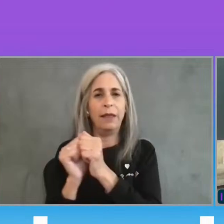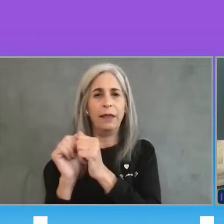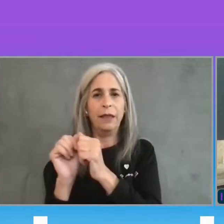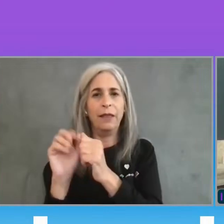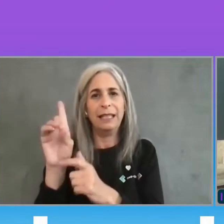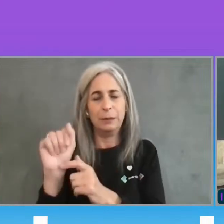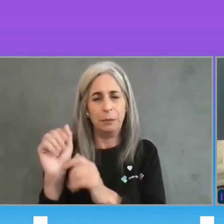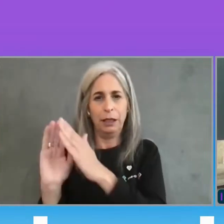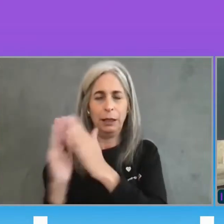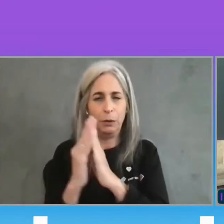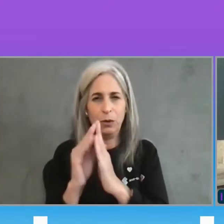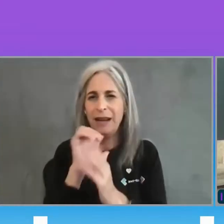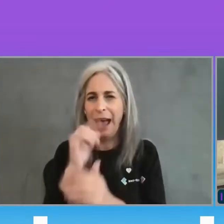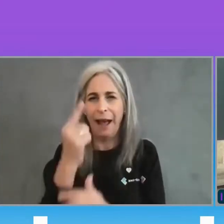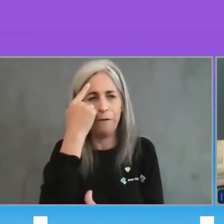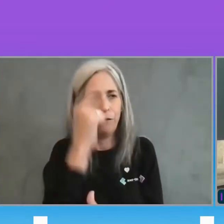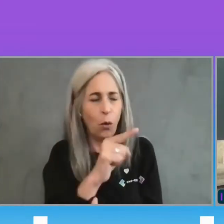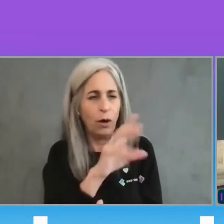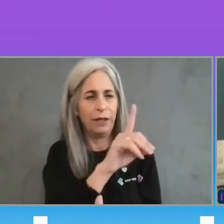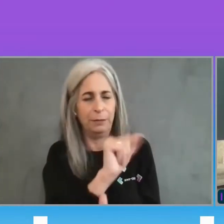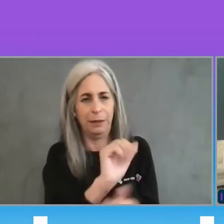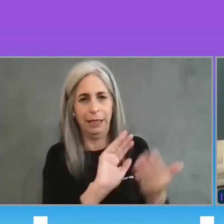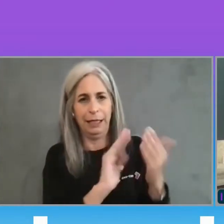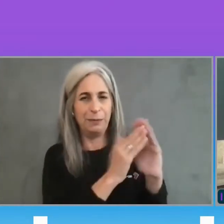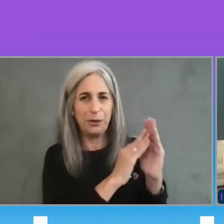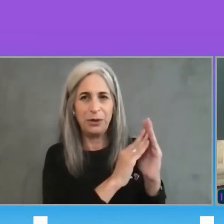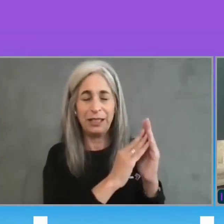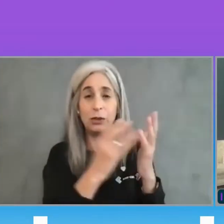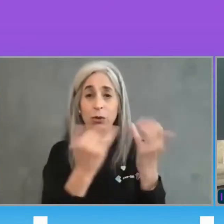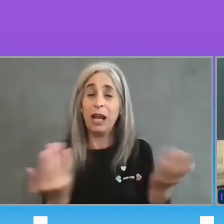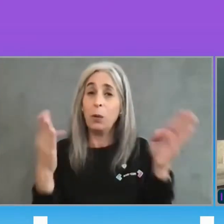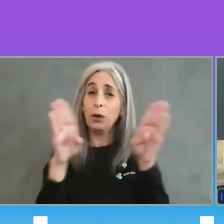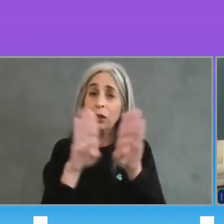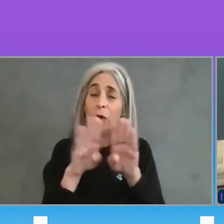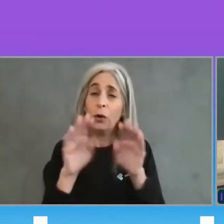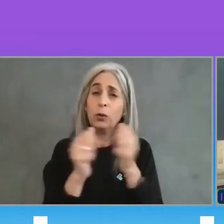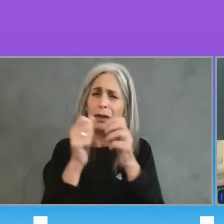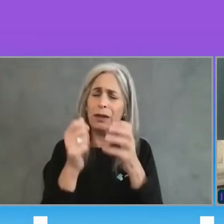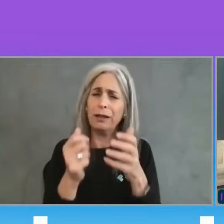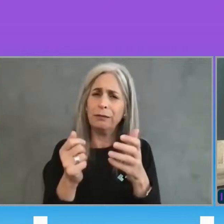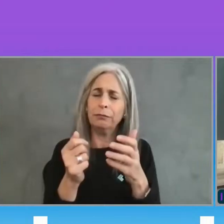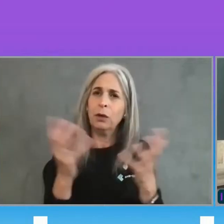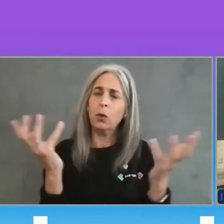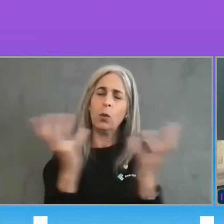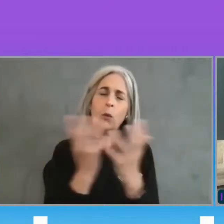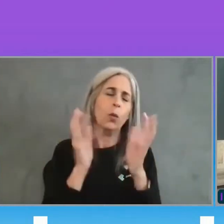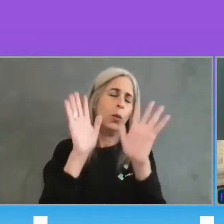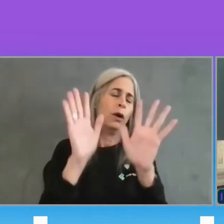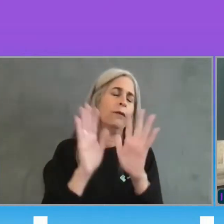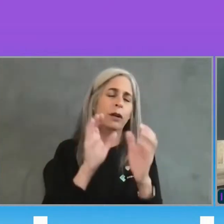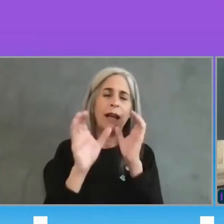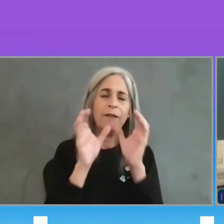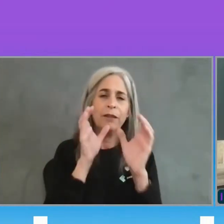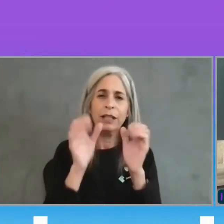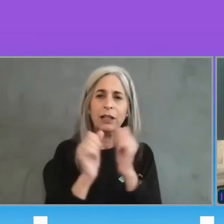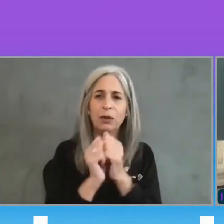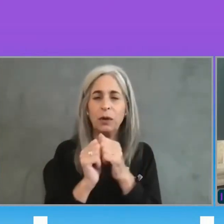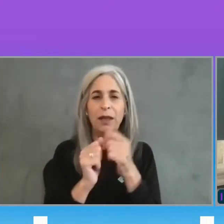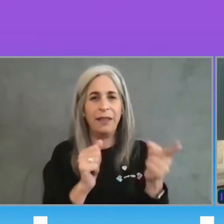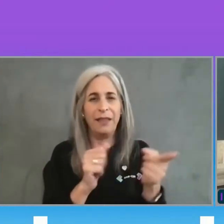not for it. Now, we've closed this day with such an insightful